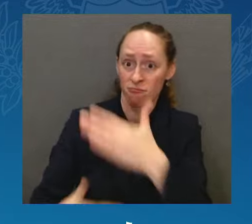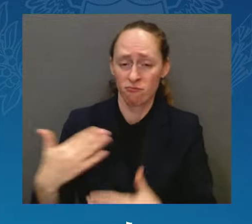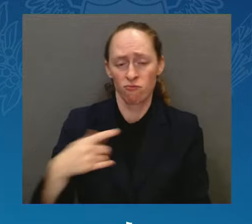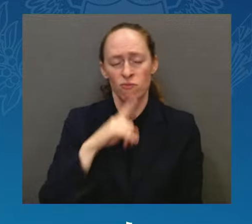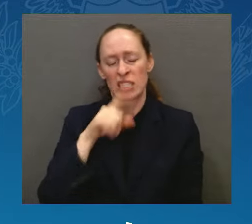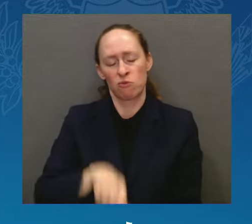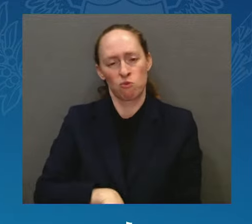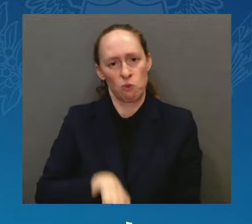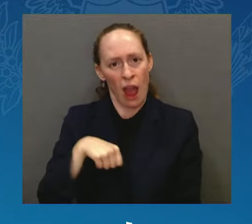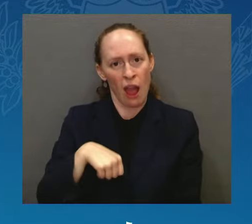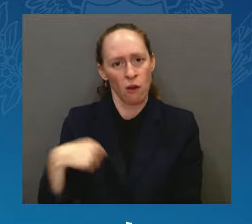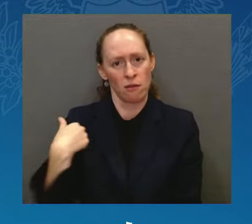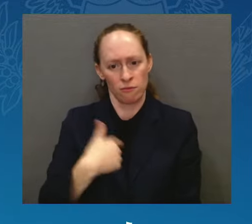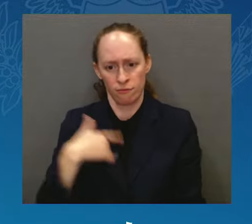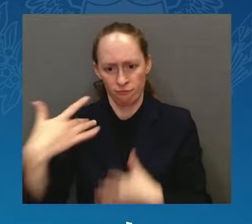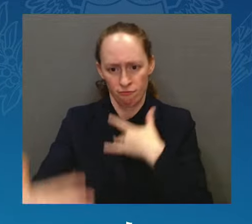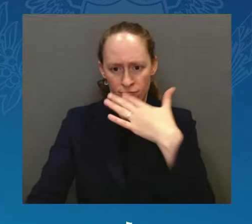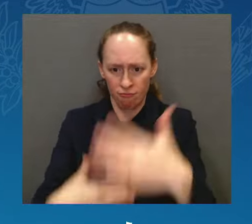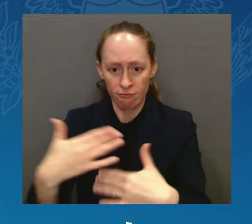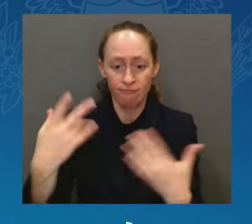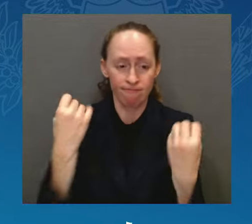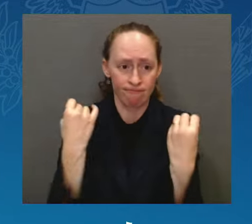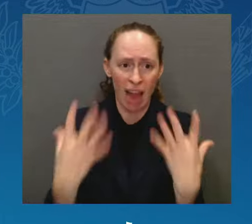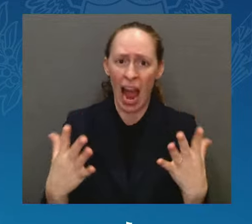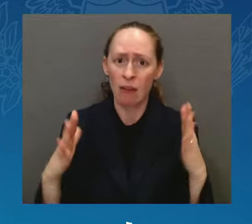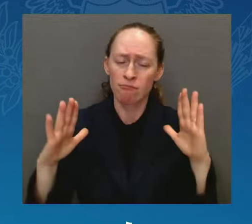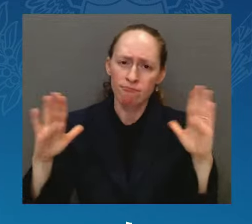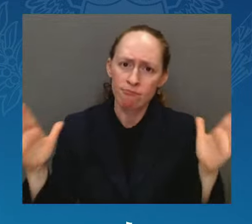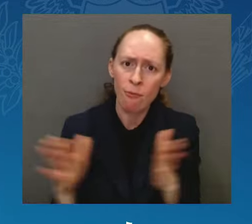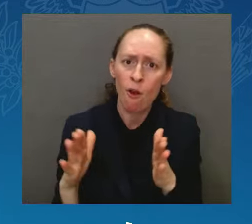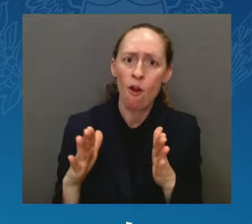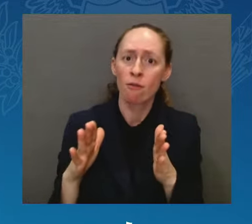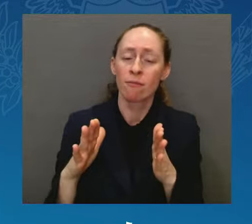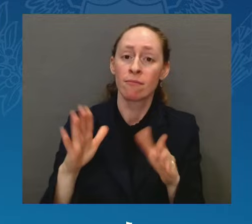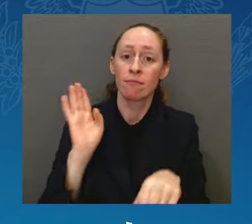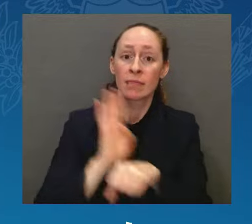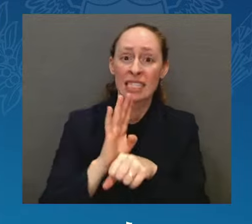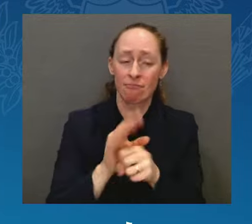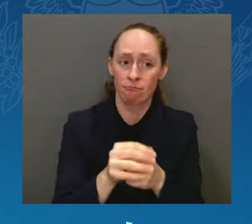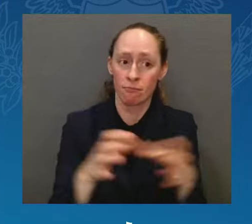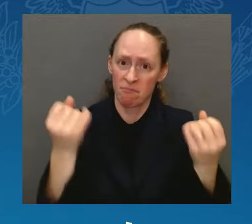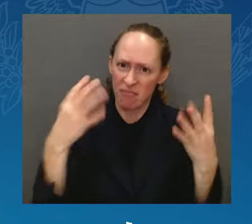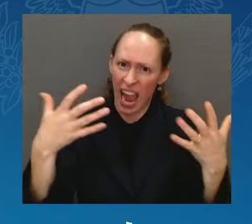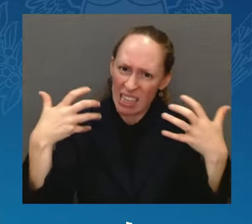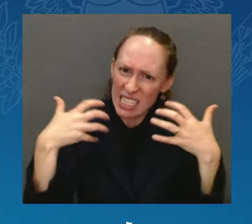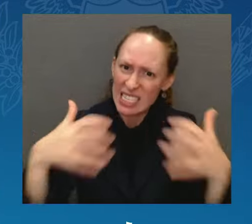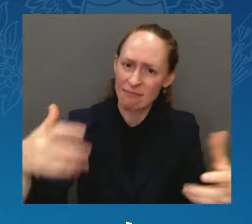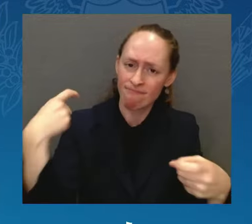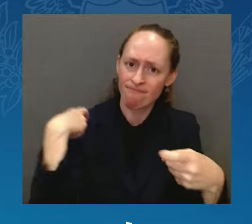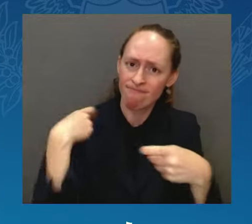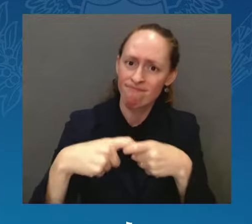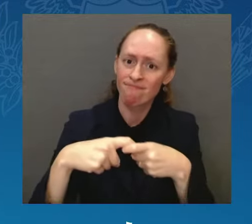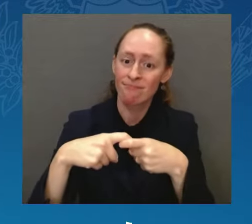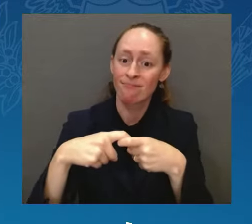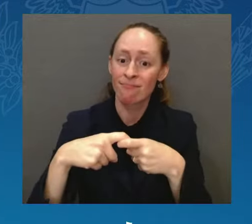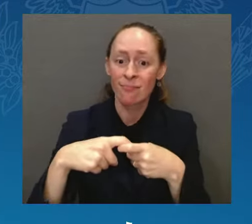led -- led, in large part, by Latinas who are creating jobs